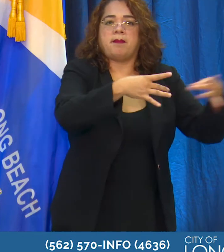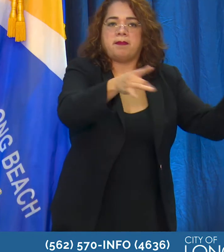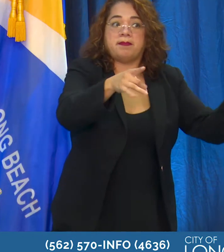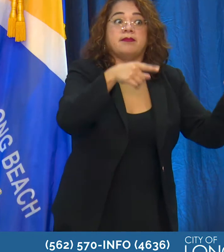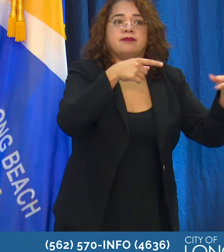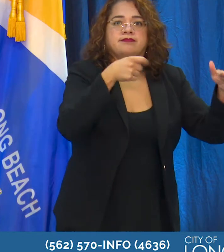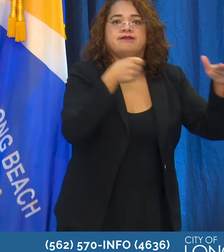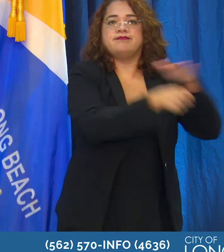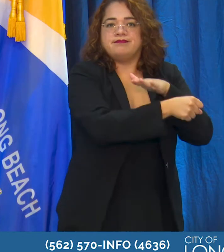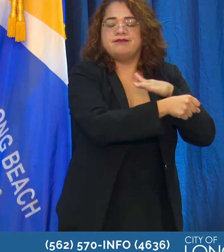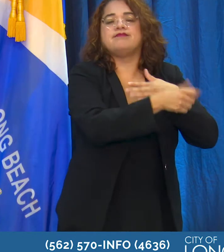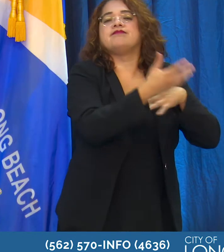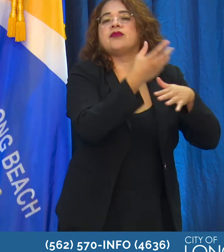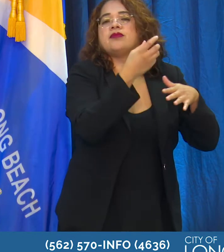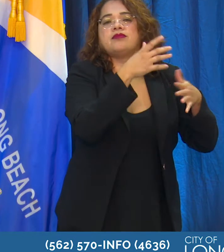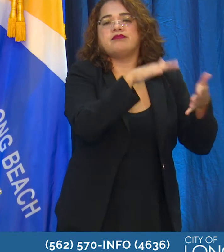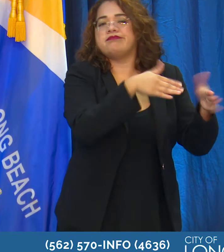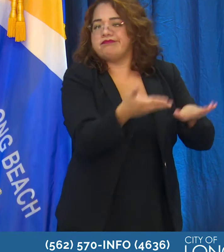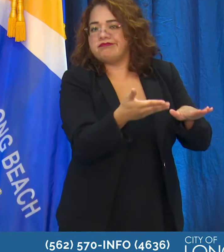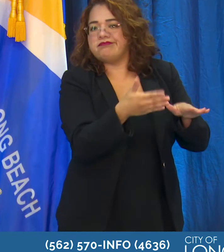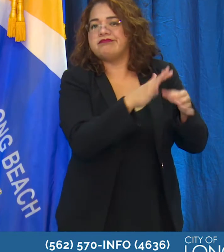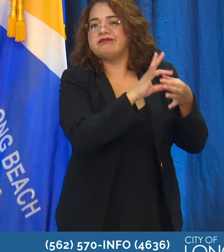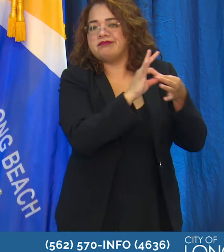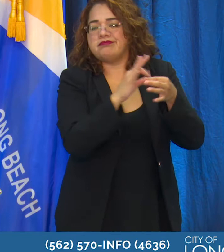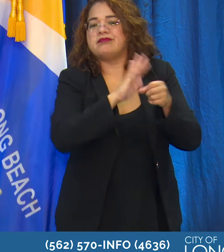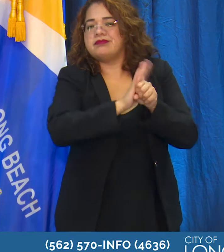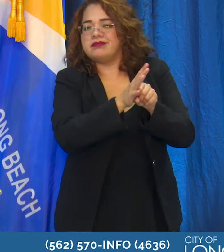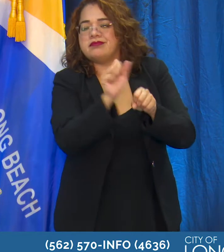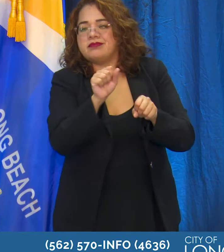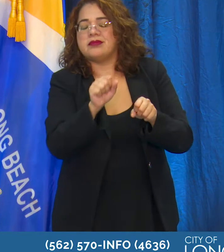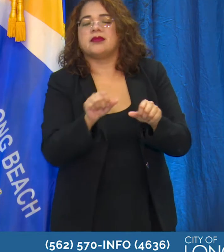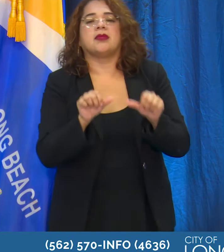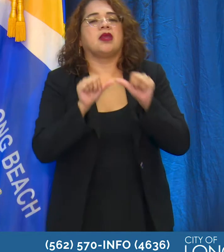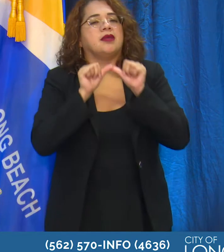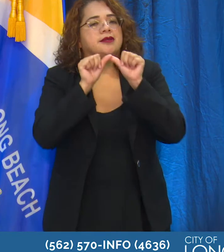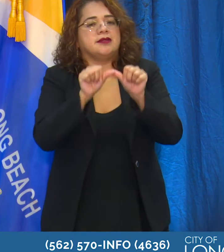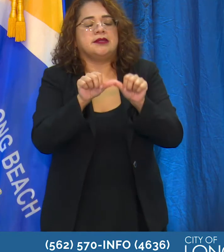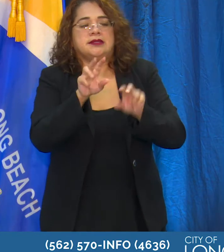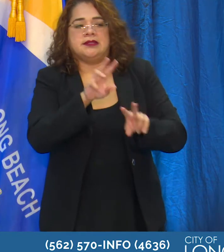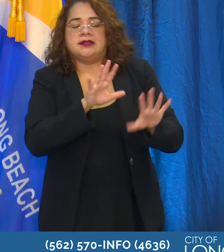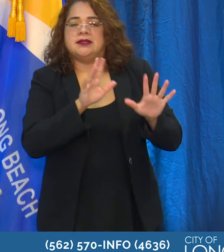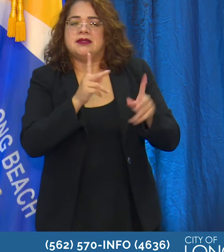That we need to be particularly vigilant to ensure that we are being safe for ourselves,